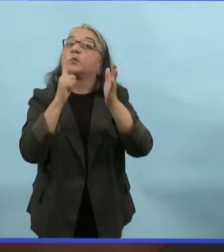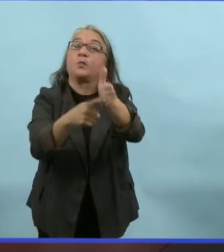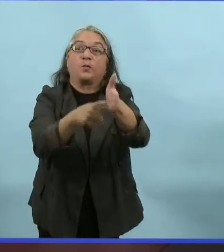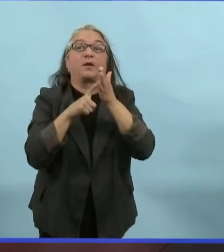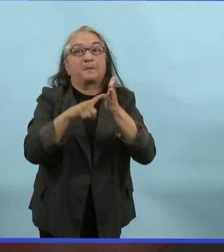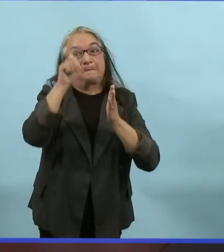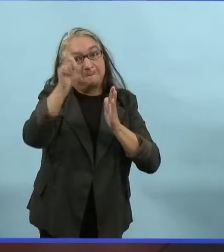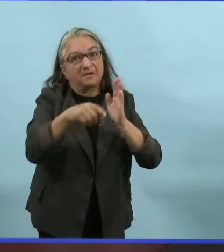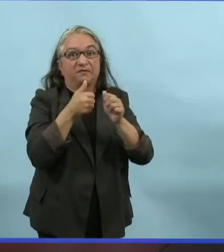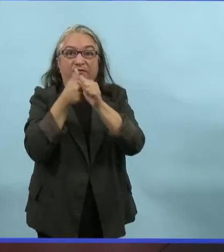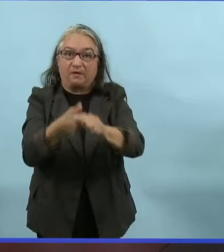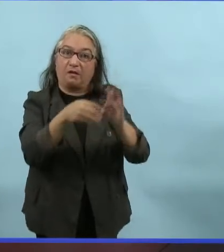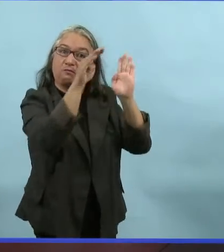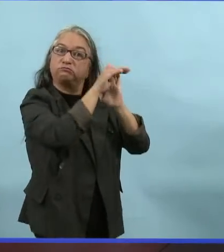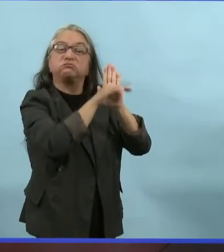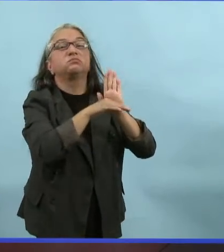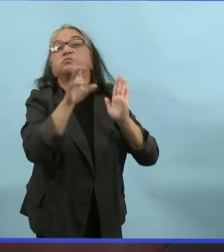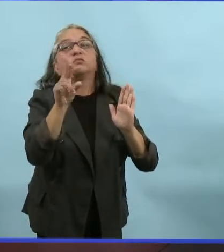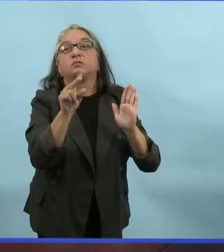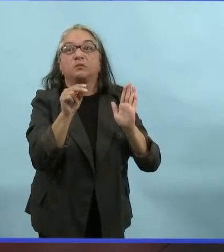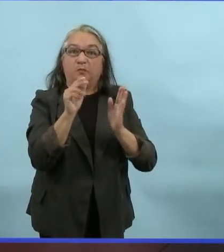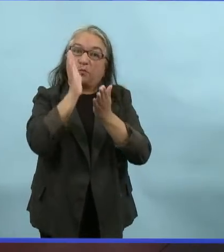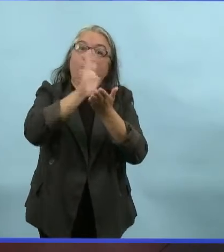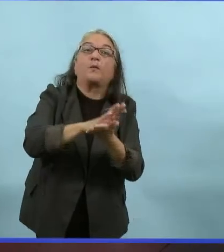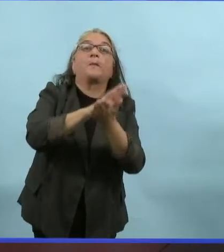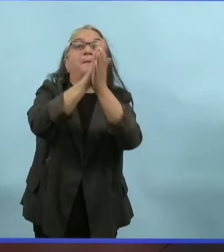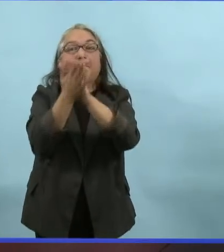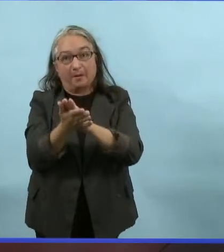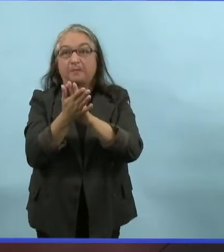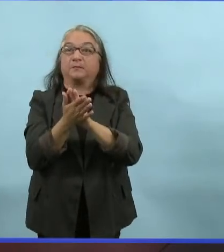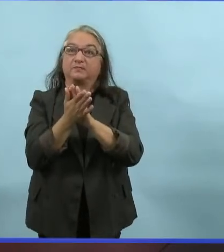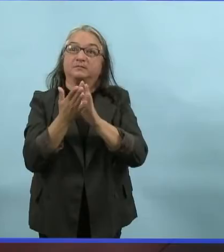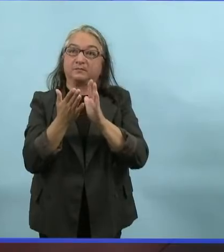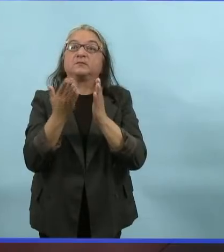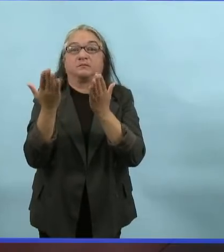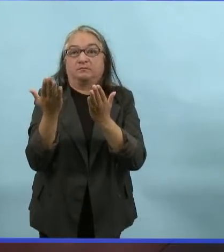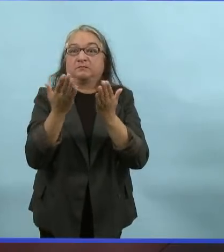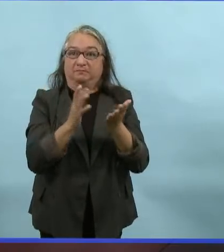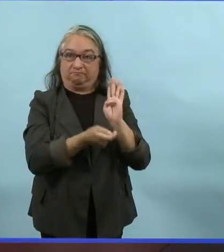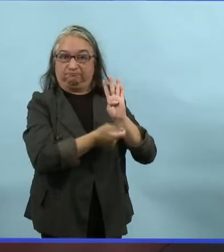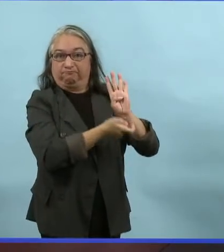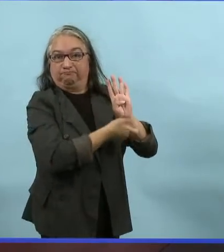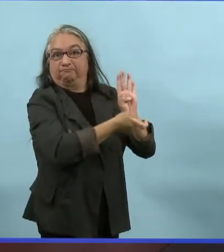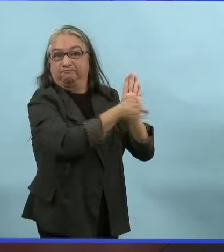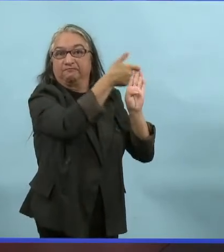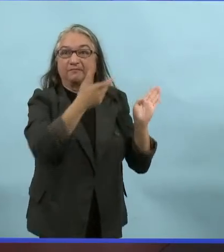strained from a single agent but we have this power to make this happen through vaccination